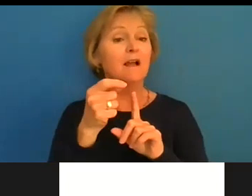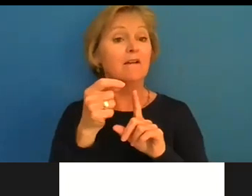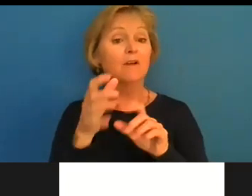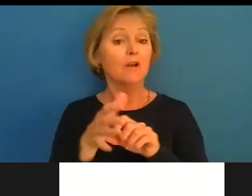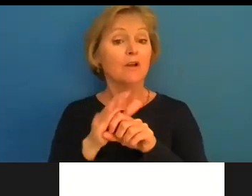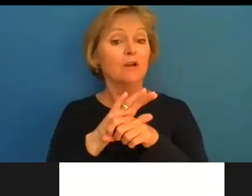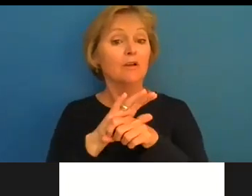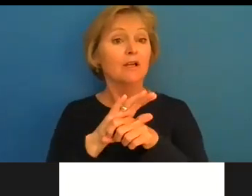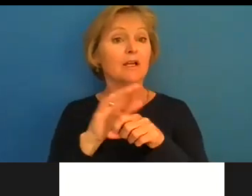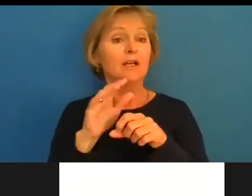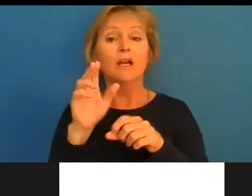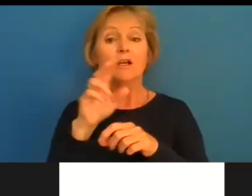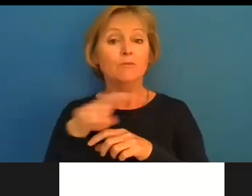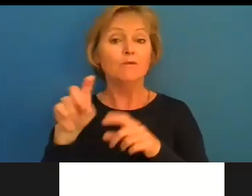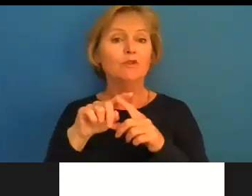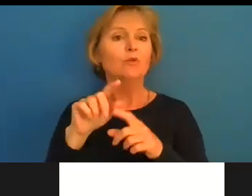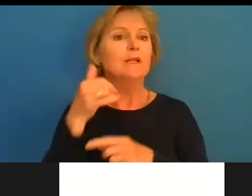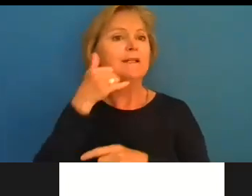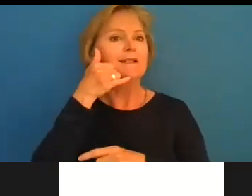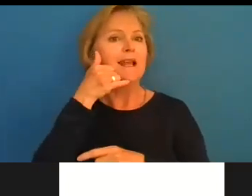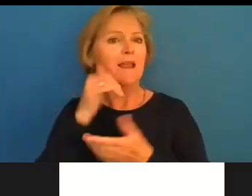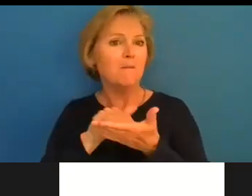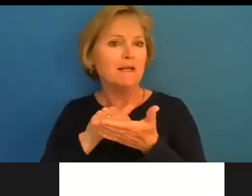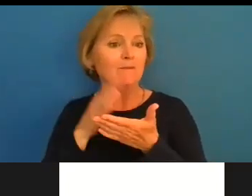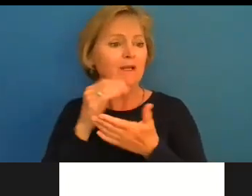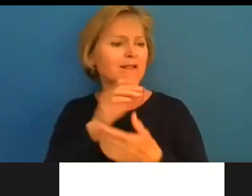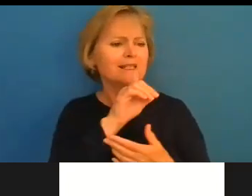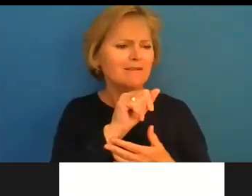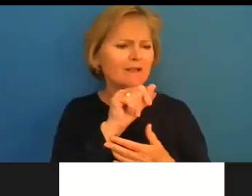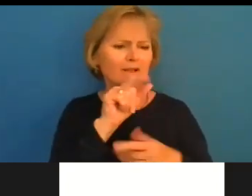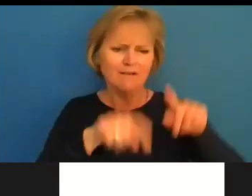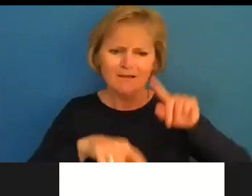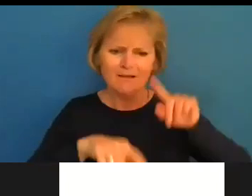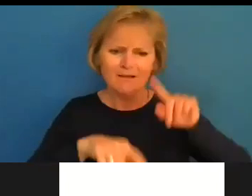a move to telemedicine more generally. Since disability is so variable across individuals,